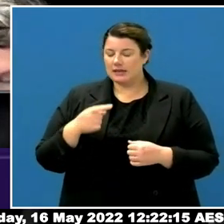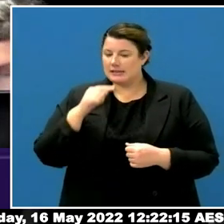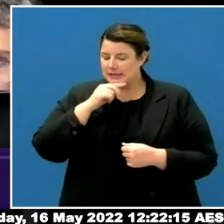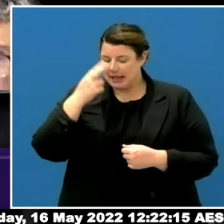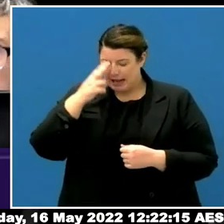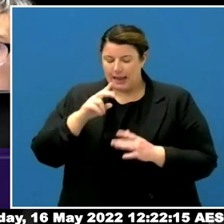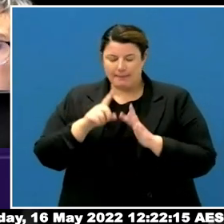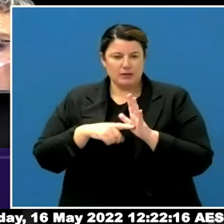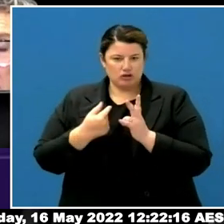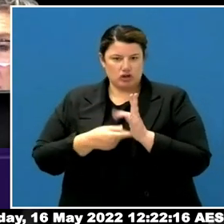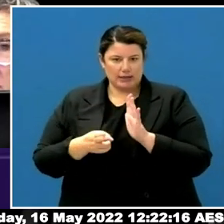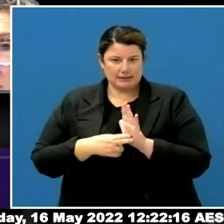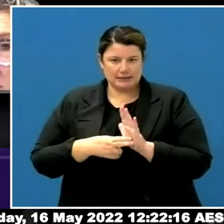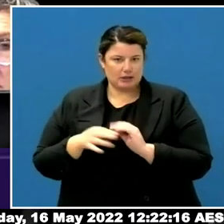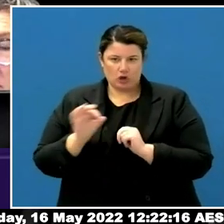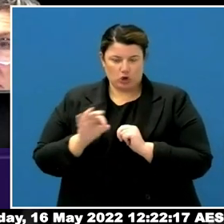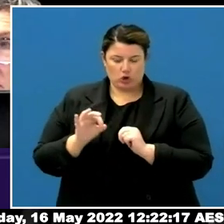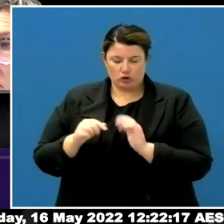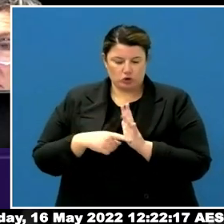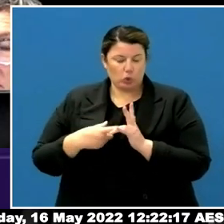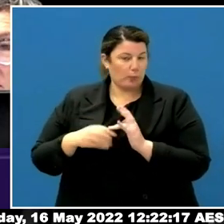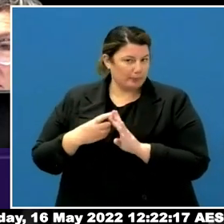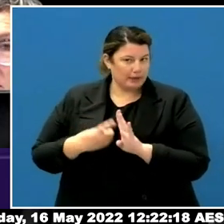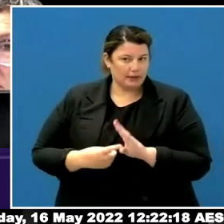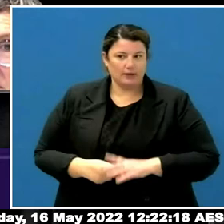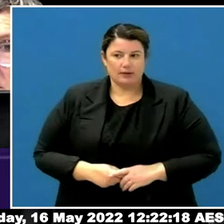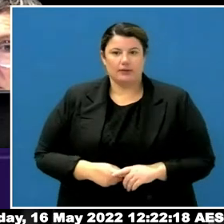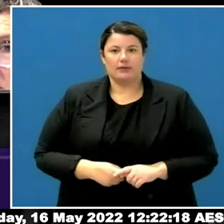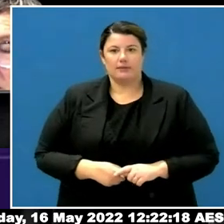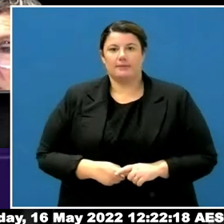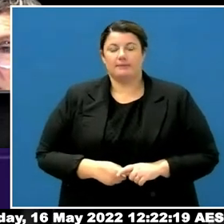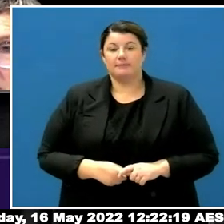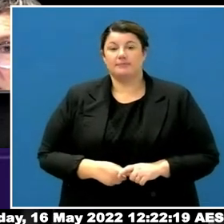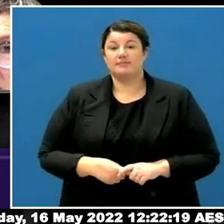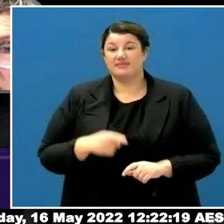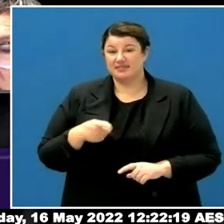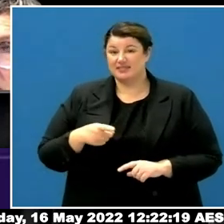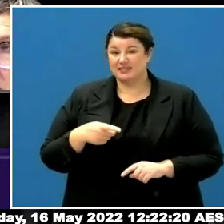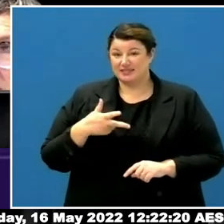Jason. Mr Nuumaalii said he couldn't and drove off.